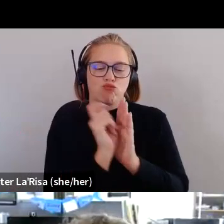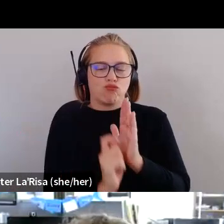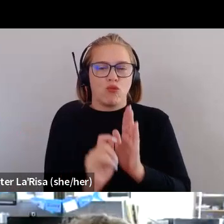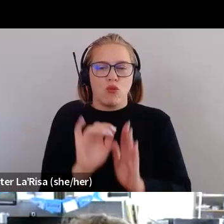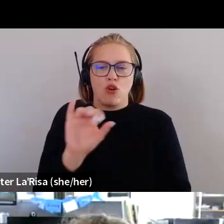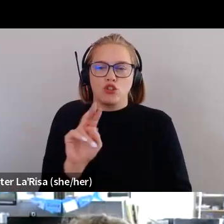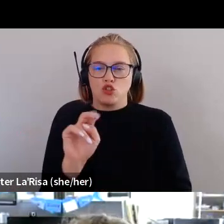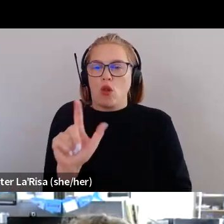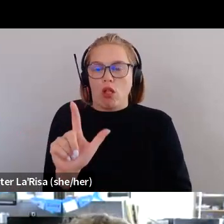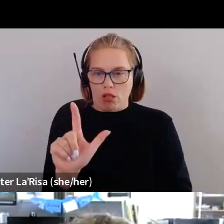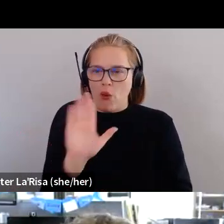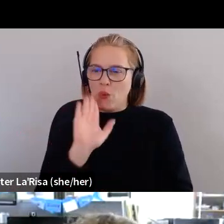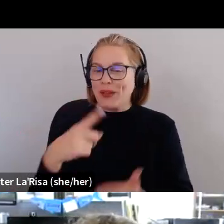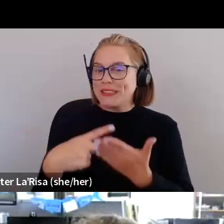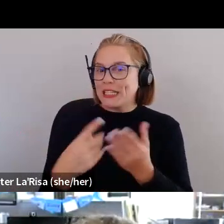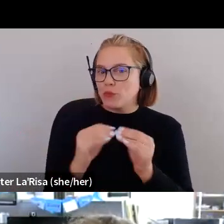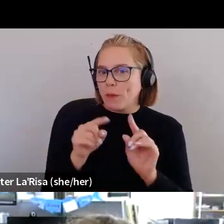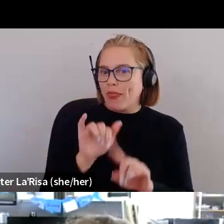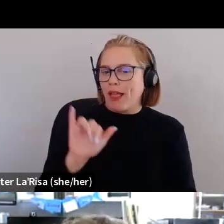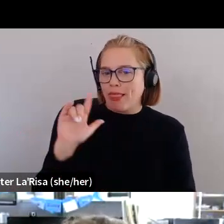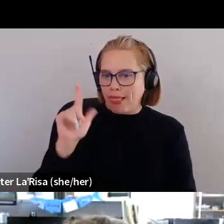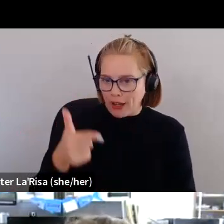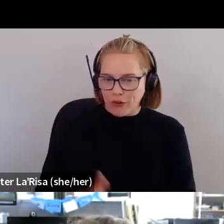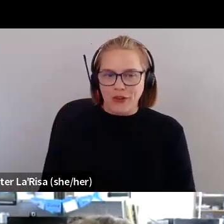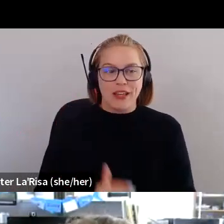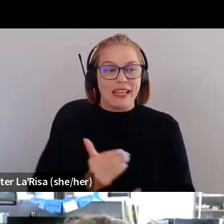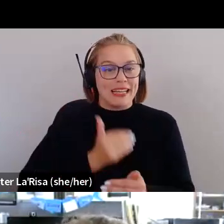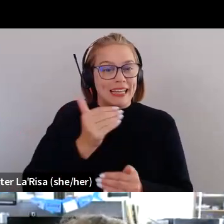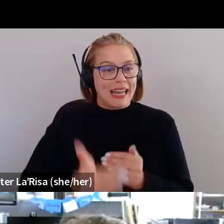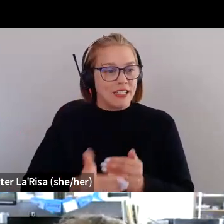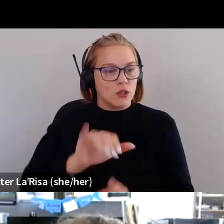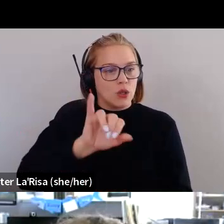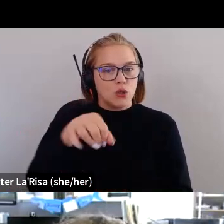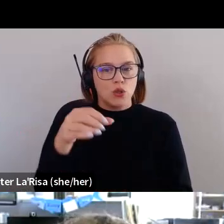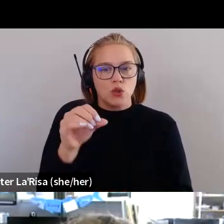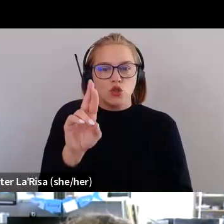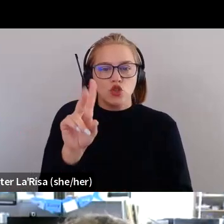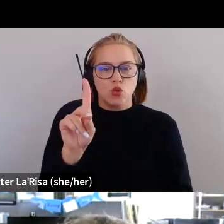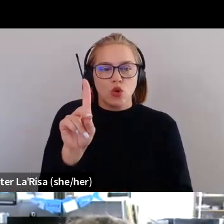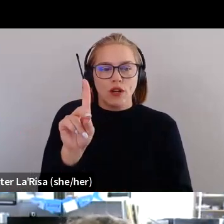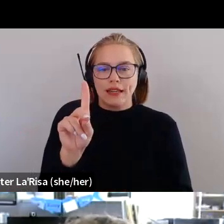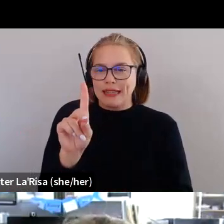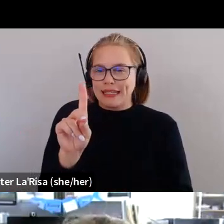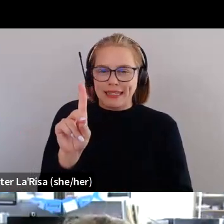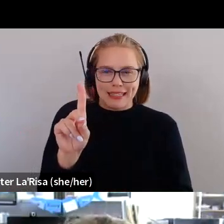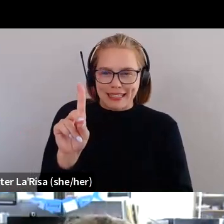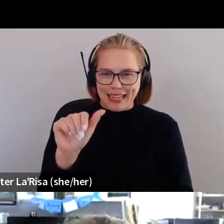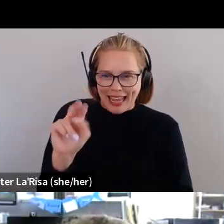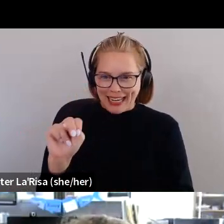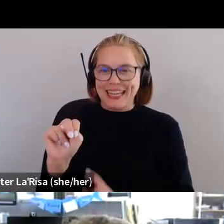guidance. They will also be some of the people reading or looking at folks journals, so we can talk more about that later. I'm going to go next to